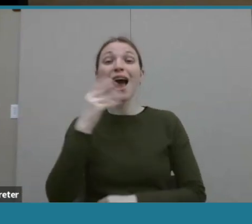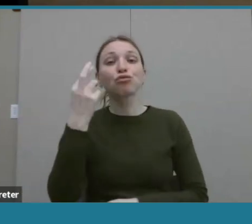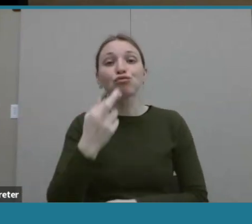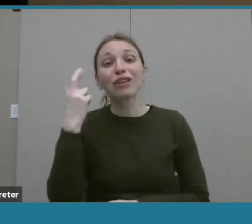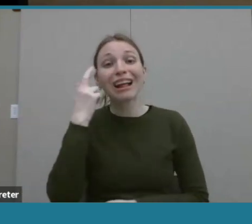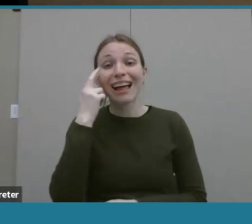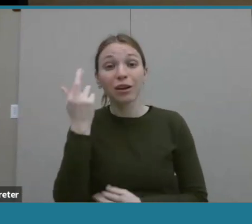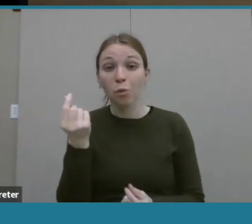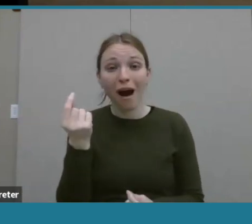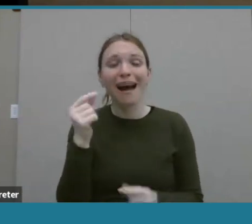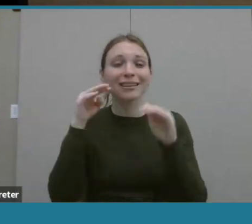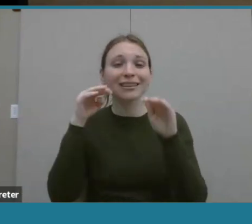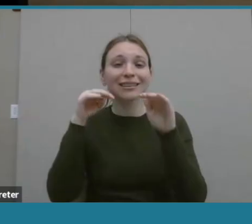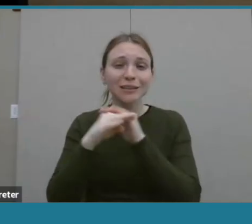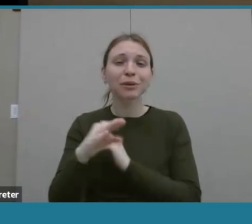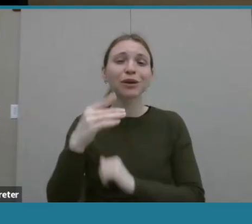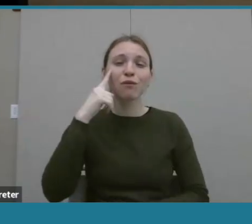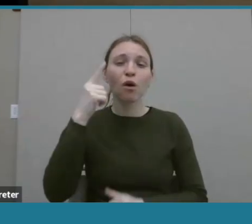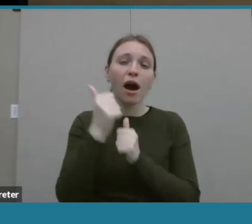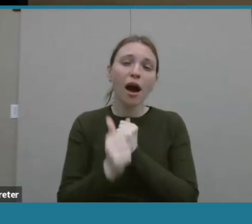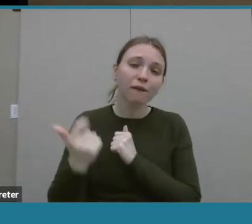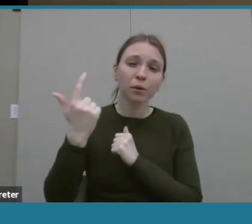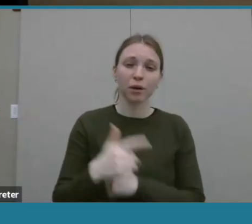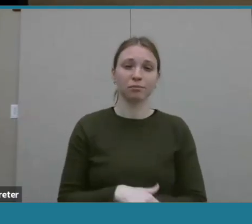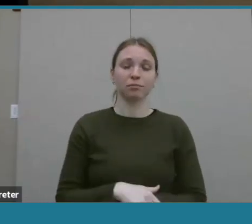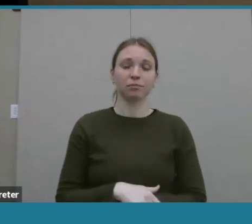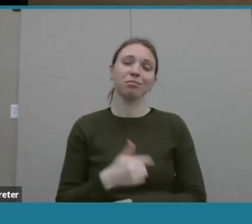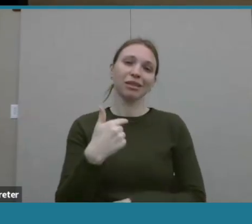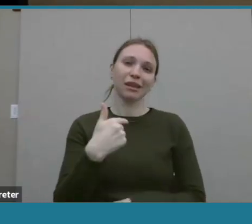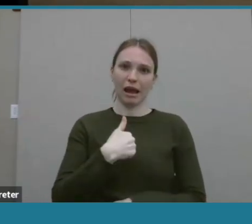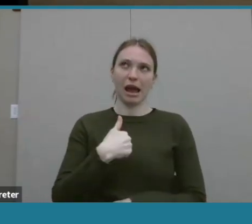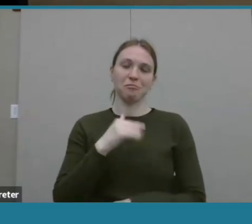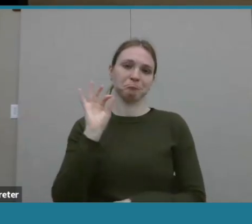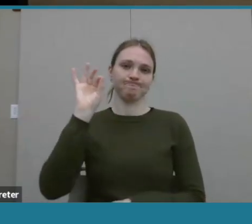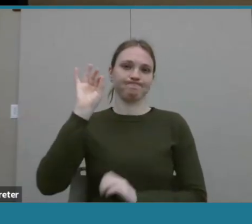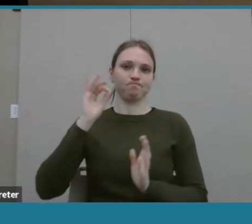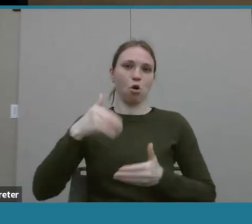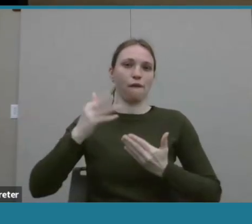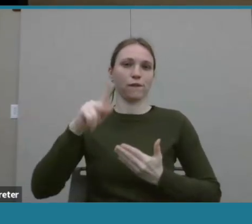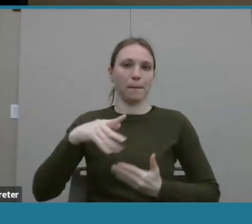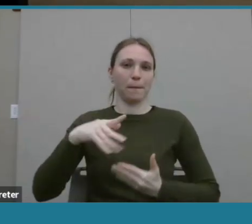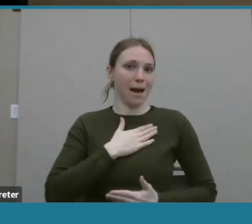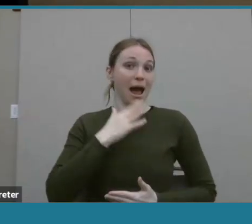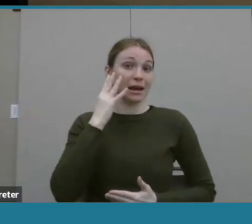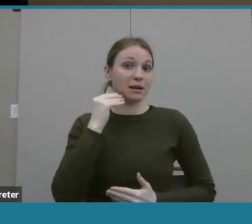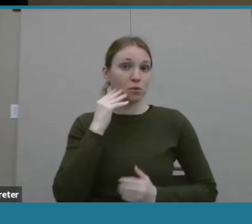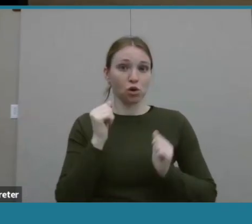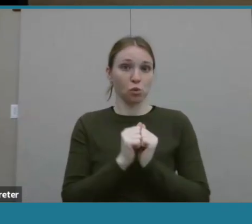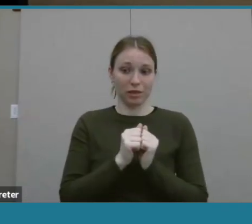So I offered my experiences as someone with hearing loss, but it was great to learn about from other people